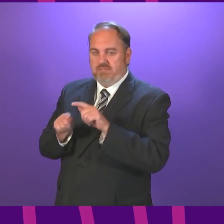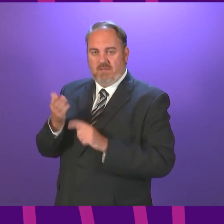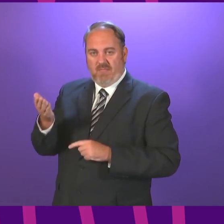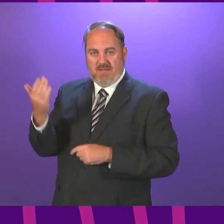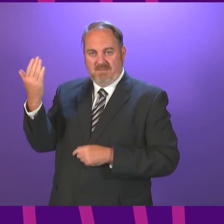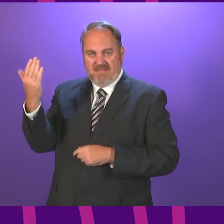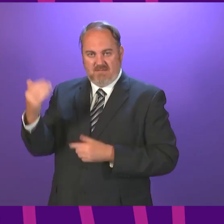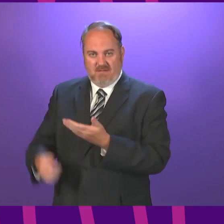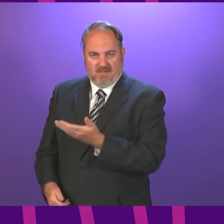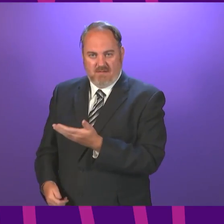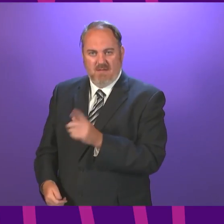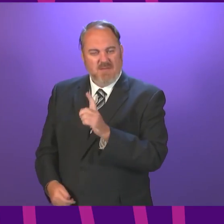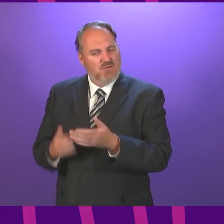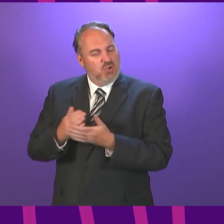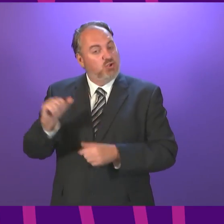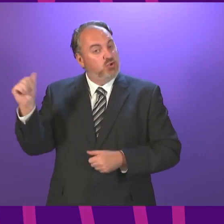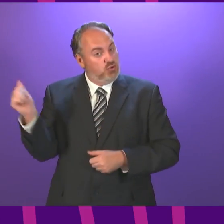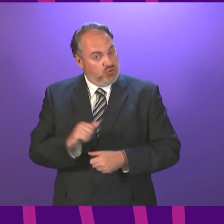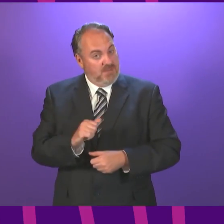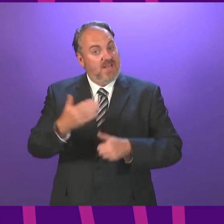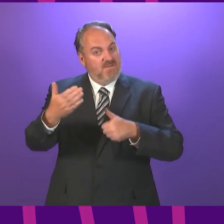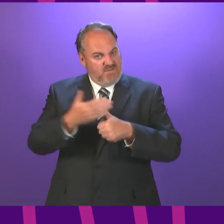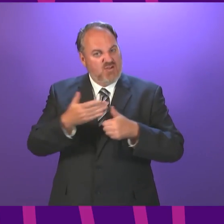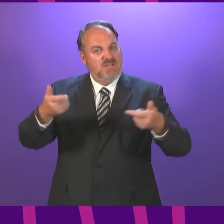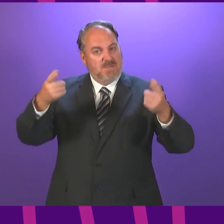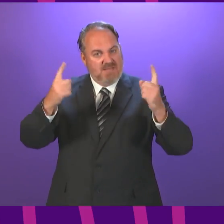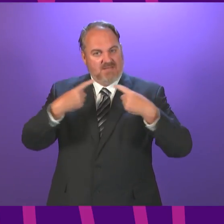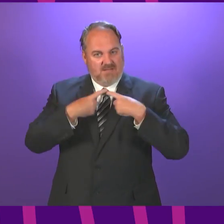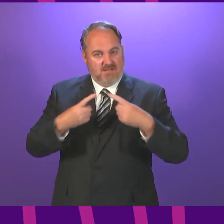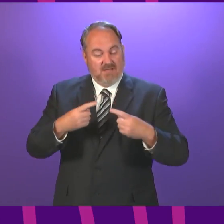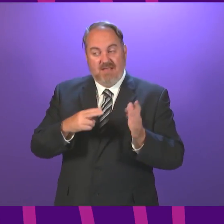statement was not made by the First Minister. Nicola Sturgeon cannot escape the fact that